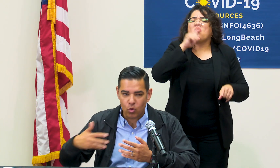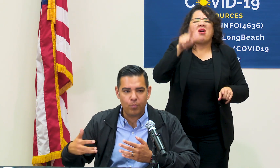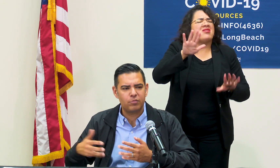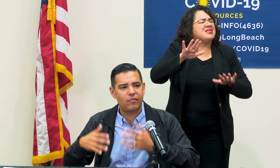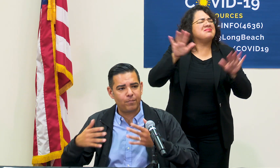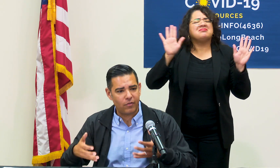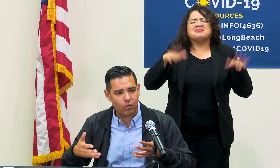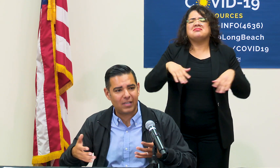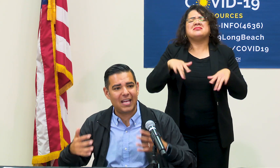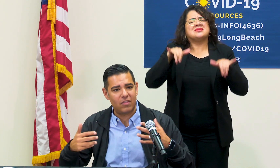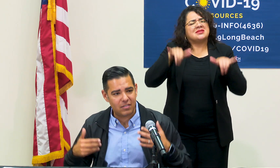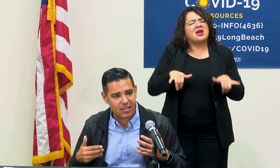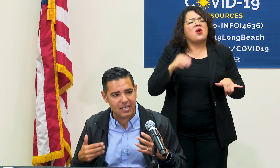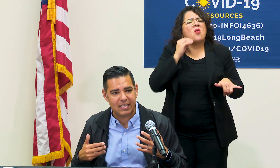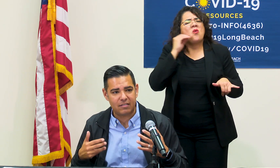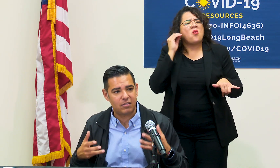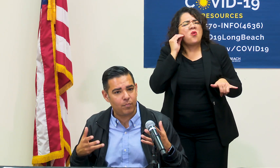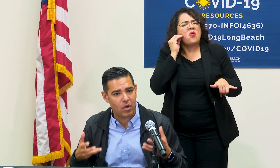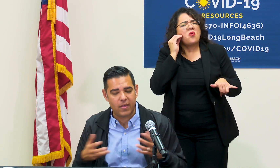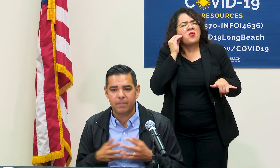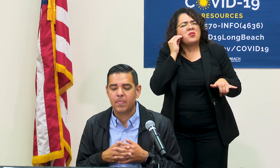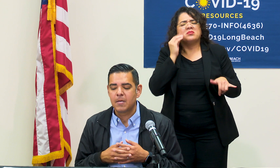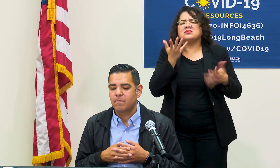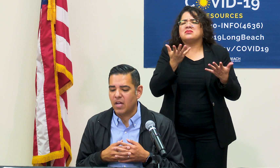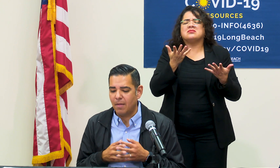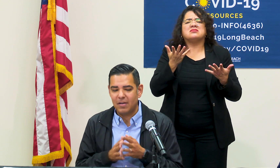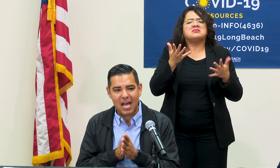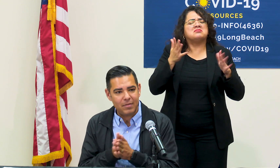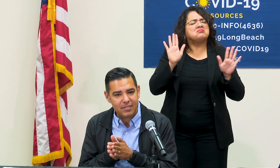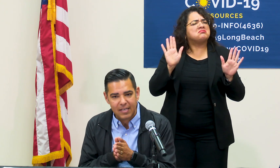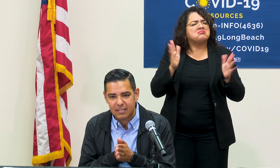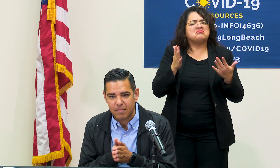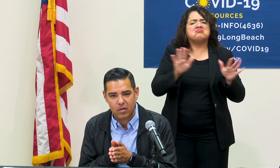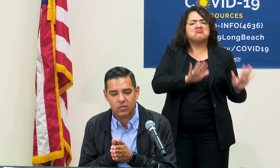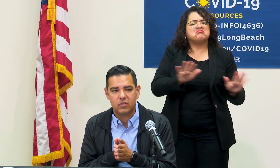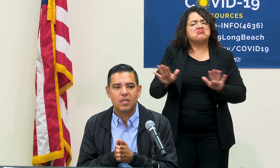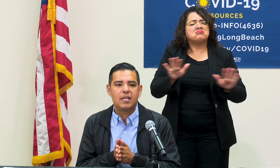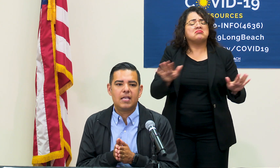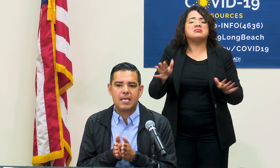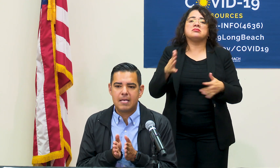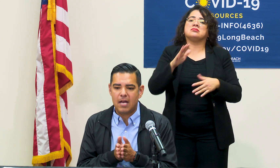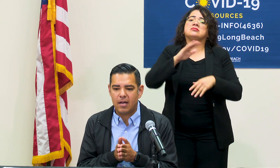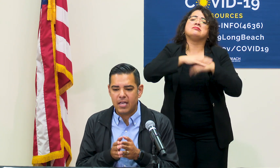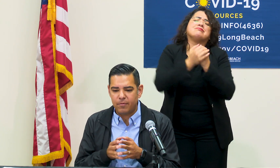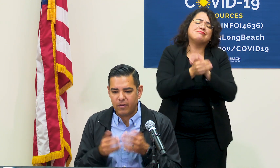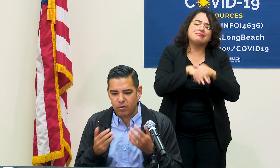group of or kidding saying la casa que pueden Levenson las manos e y por favor